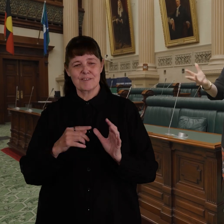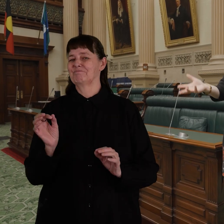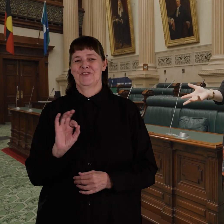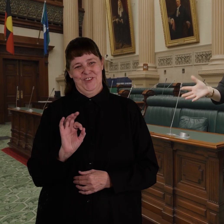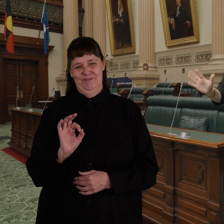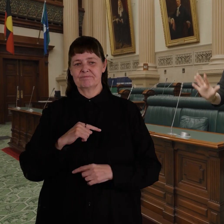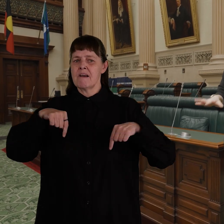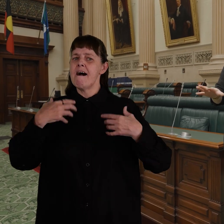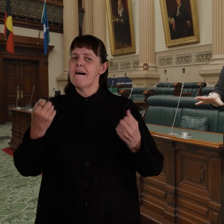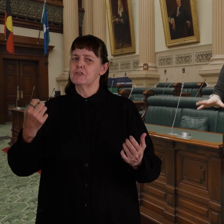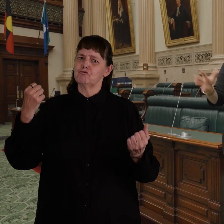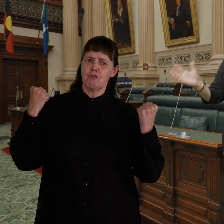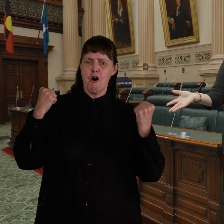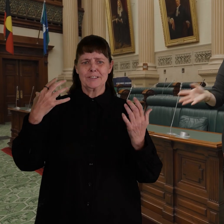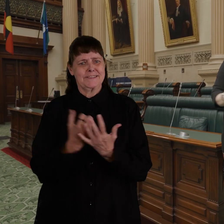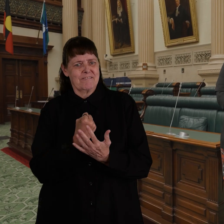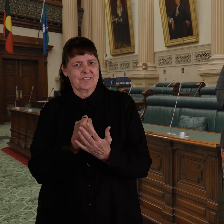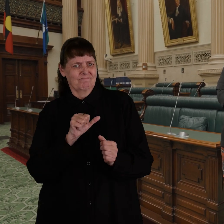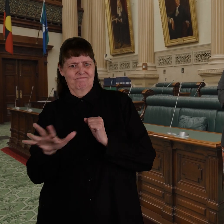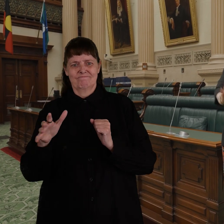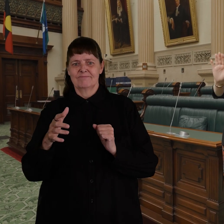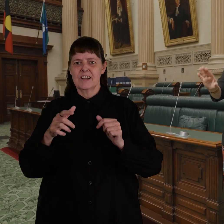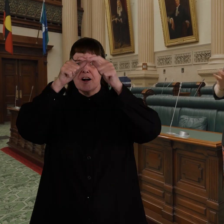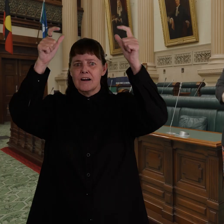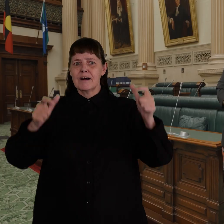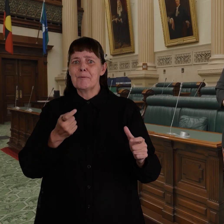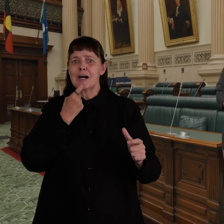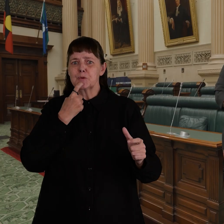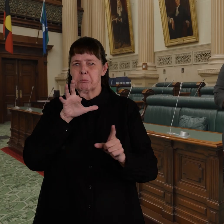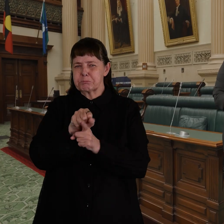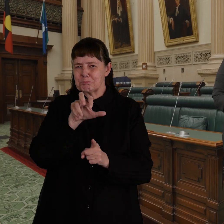Now, obviously, this is not a problem for us here in South Australia. We're very safe and we have